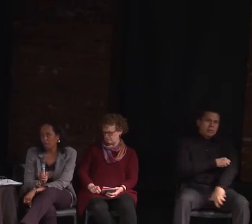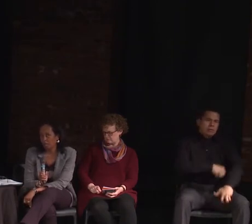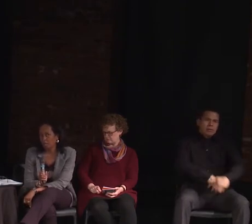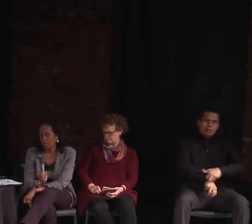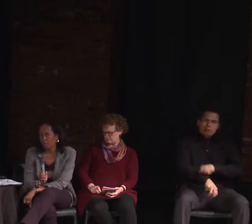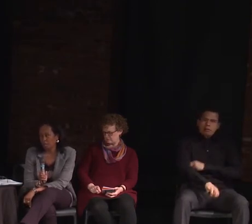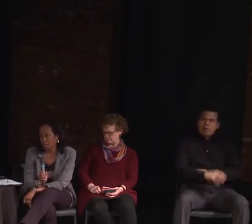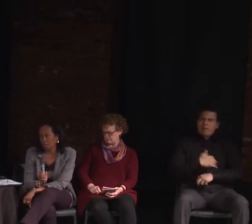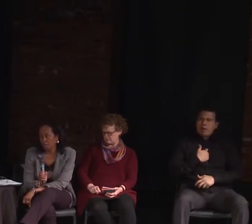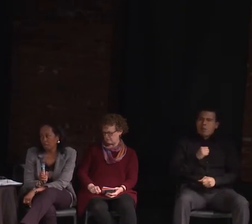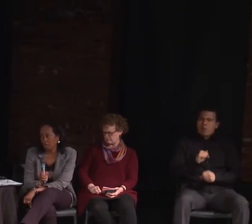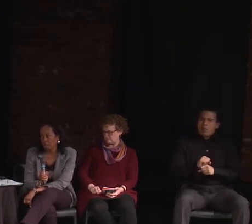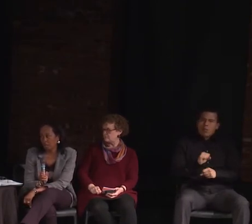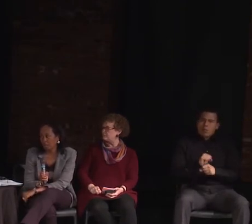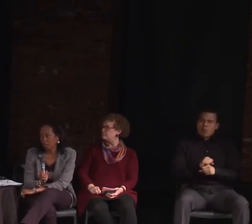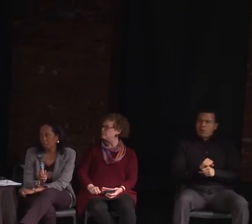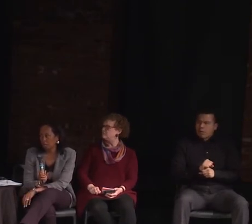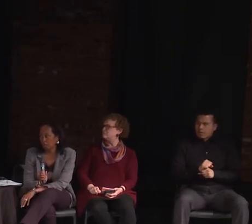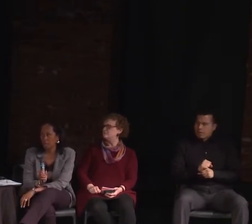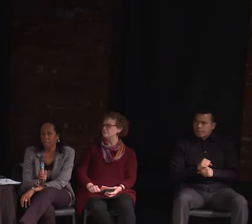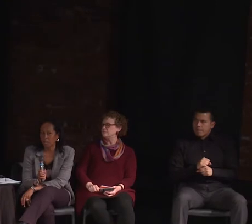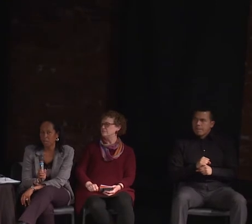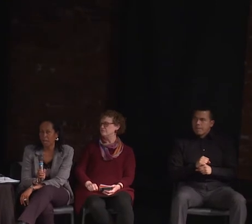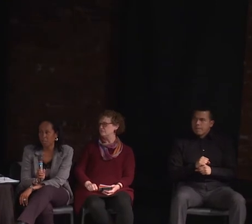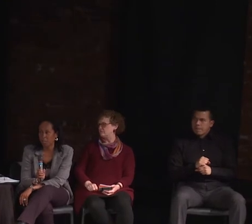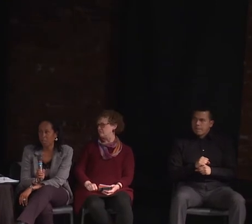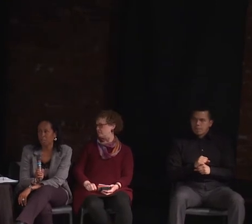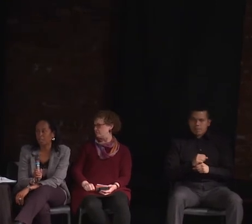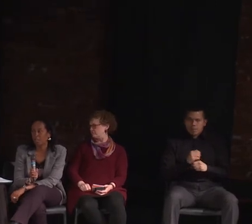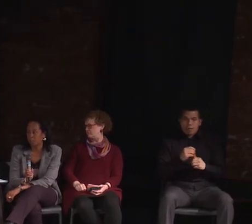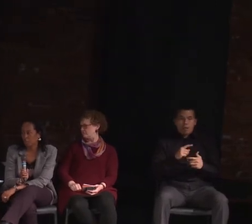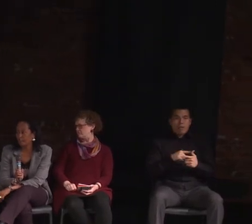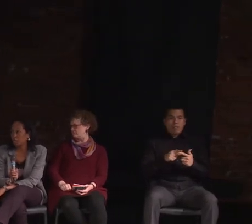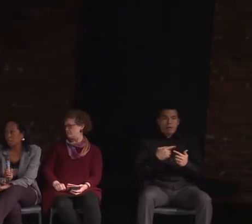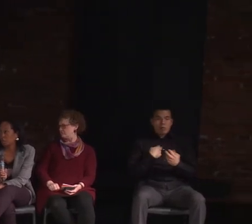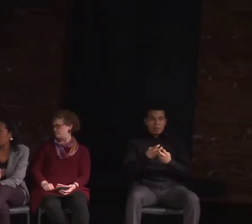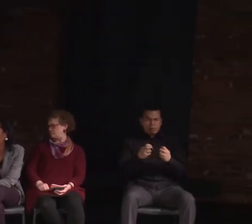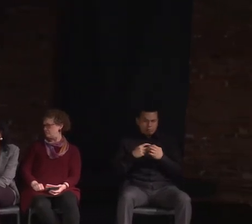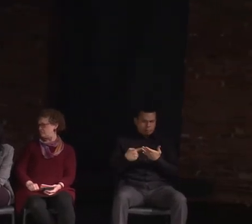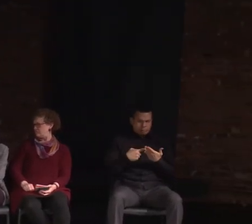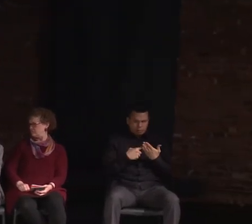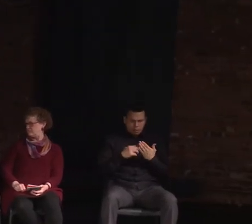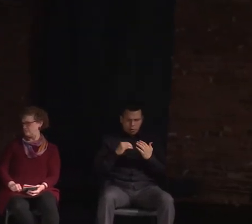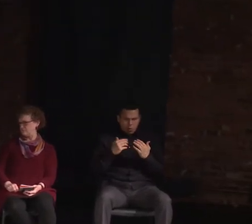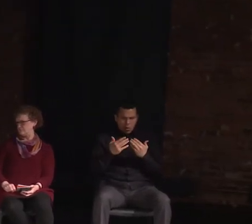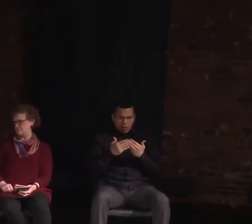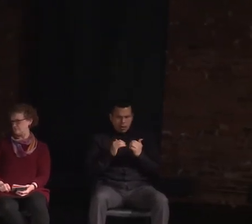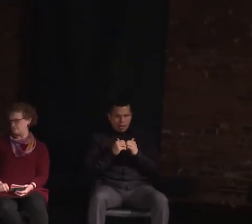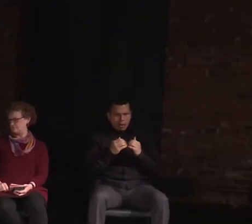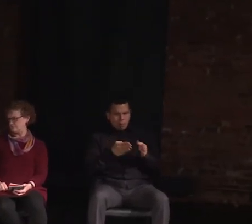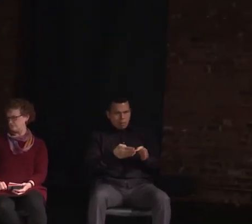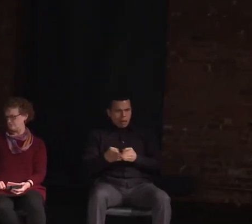Part of our evaluation, when we were looking at strategy, was looking at the drivers of inequality.